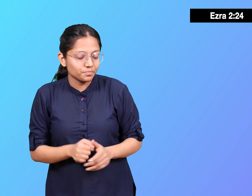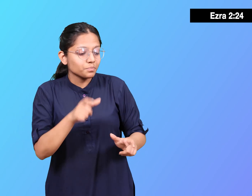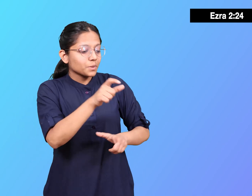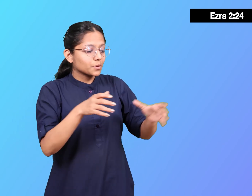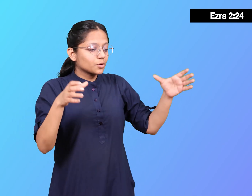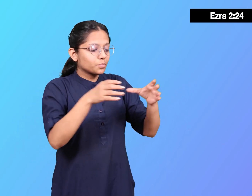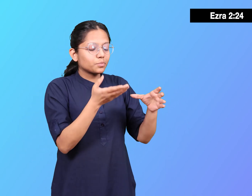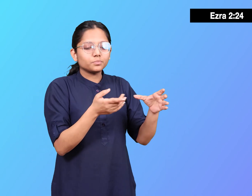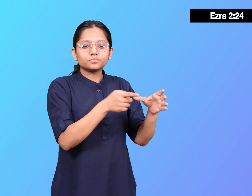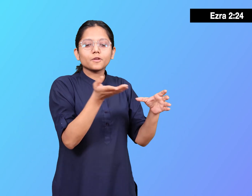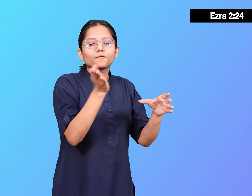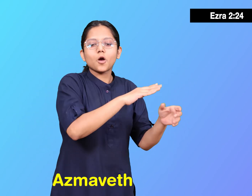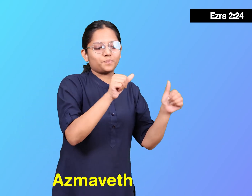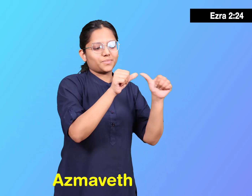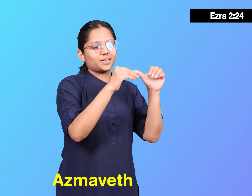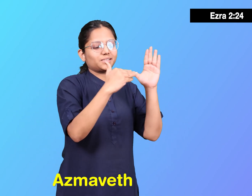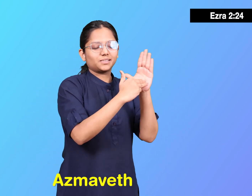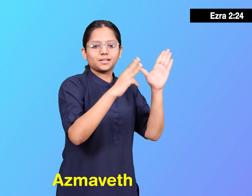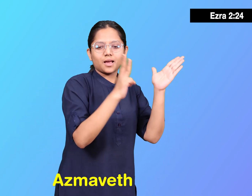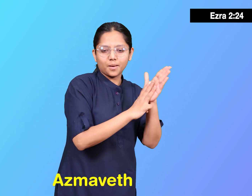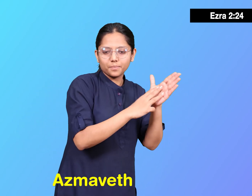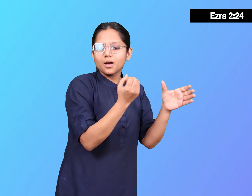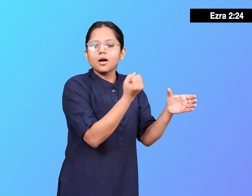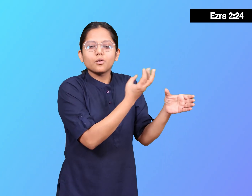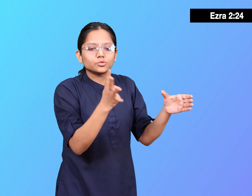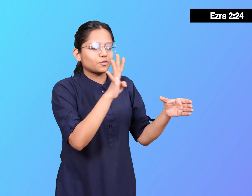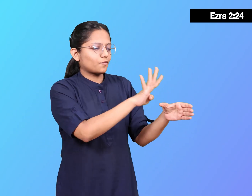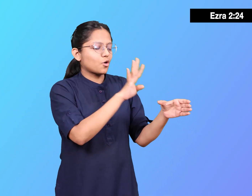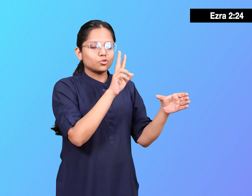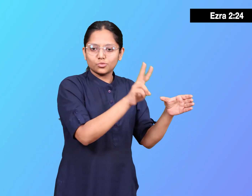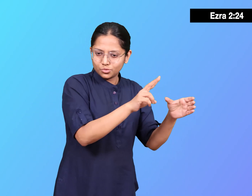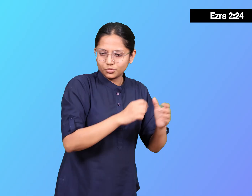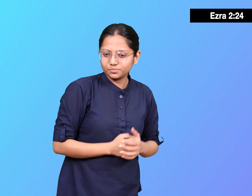from the town of Azmaveth: 42